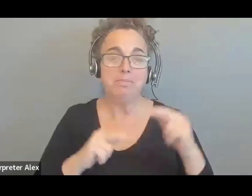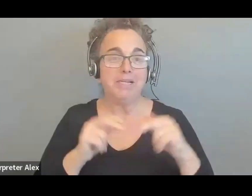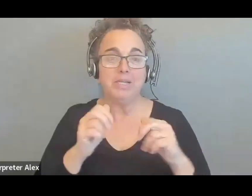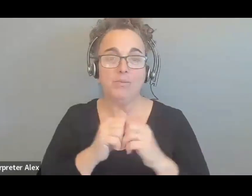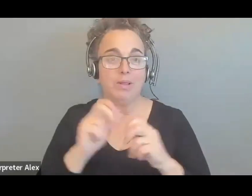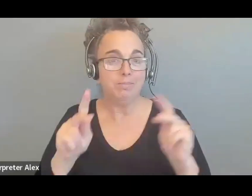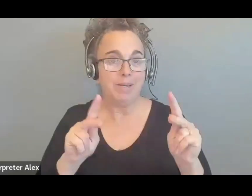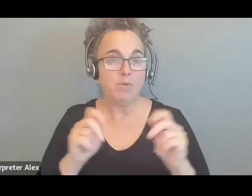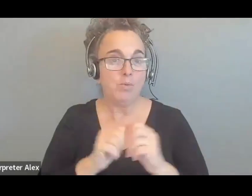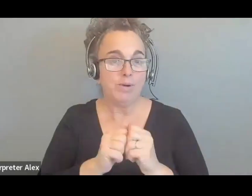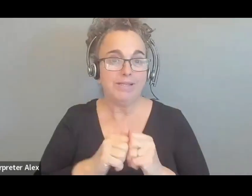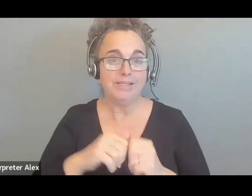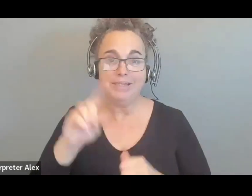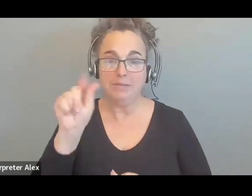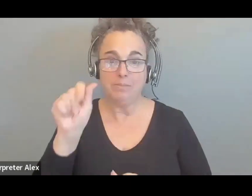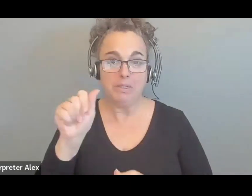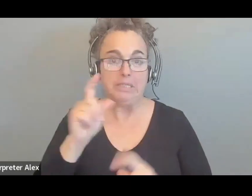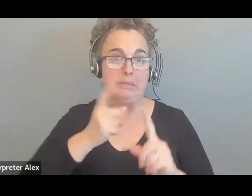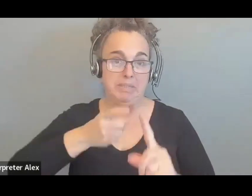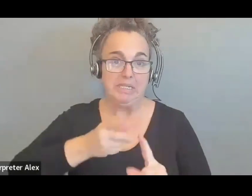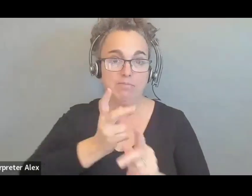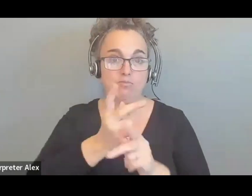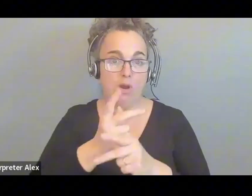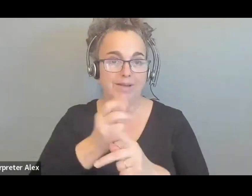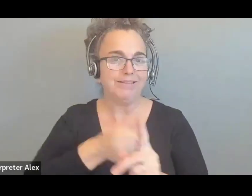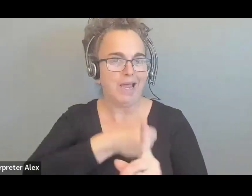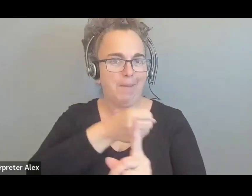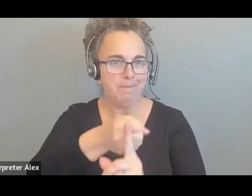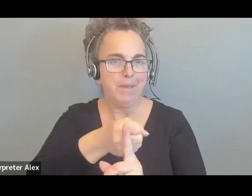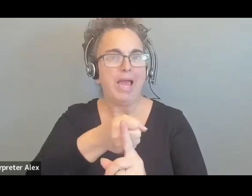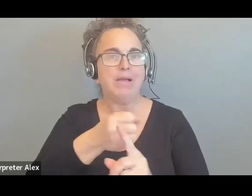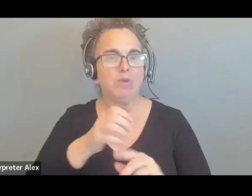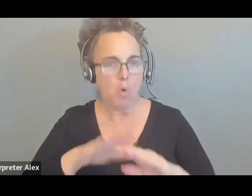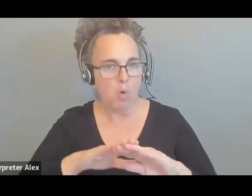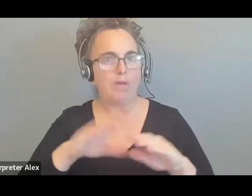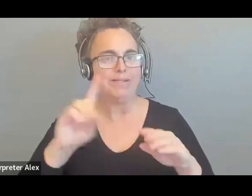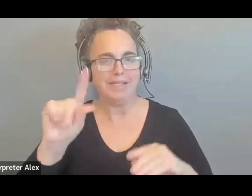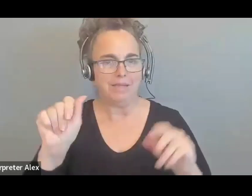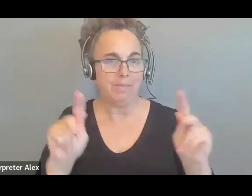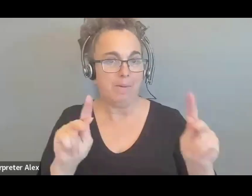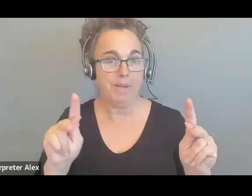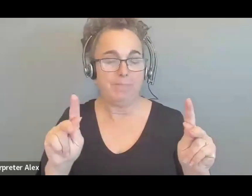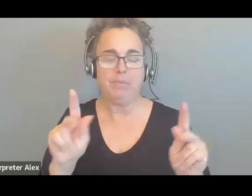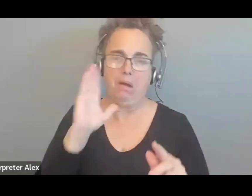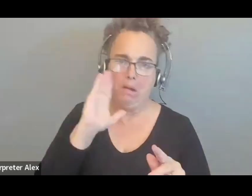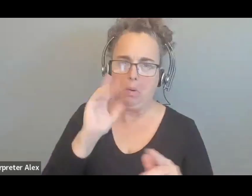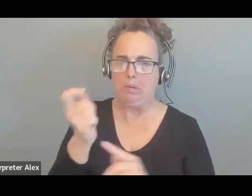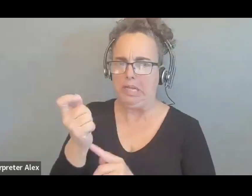So specifically products that have an impact on disabled people. I know it's slightly different than TGI